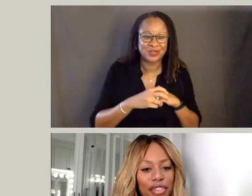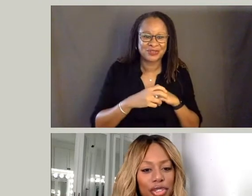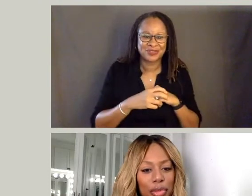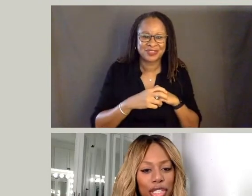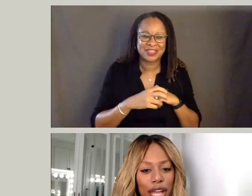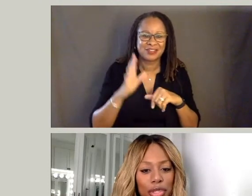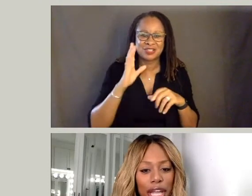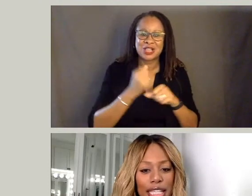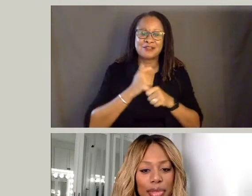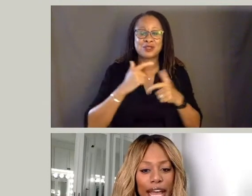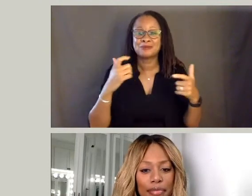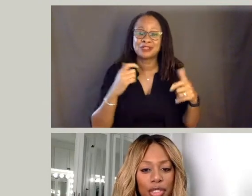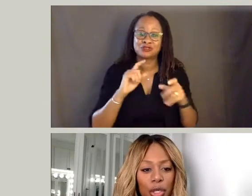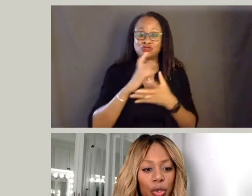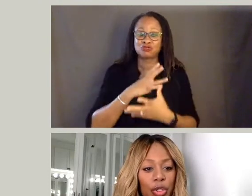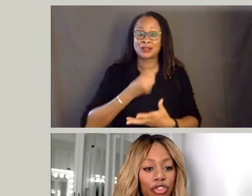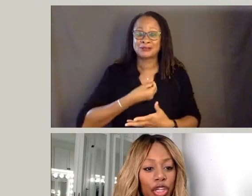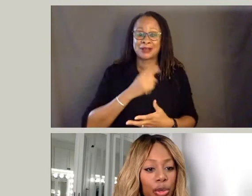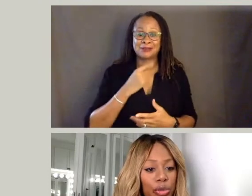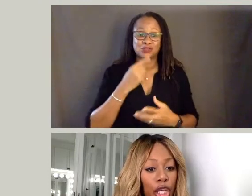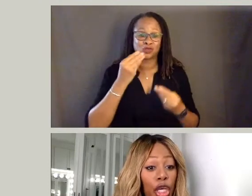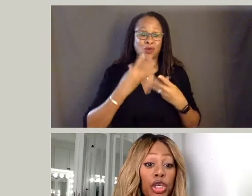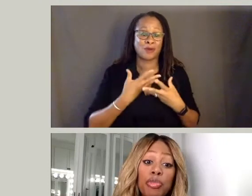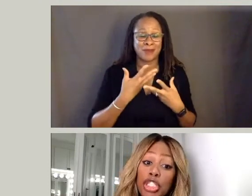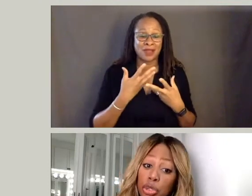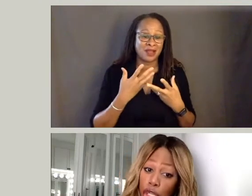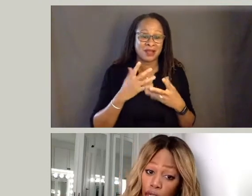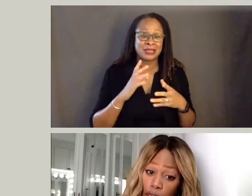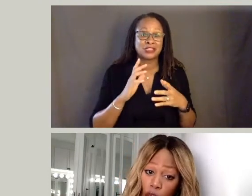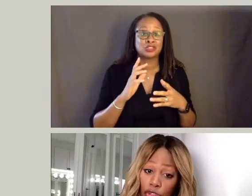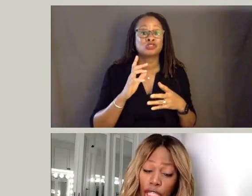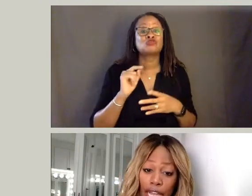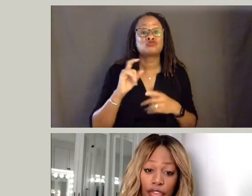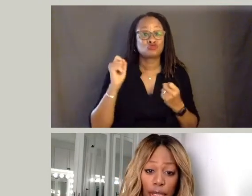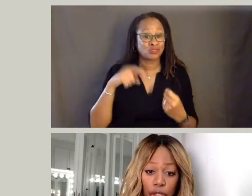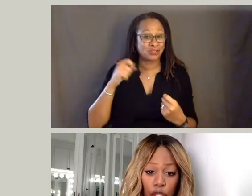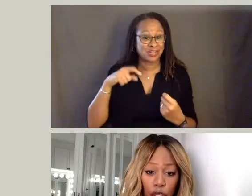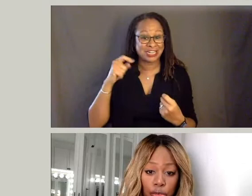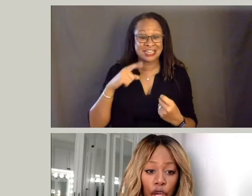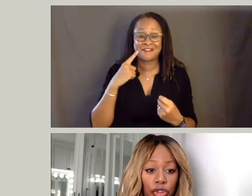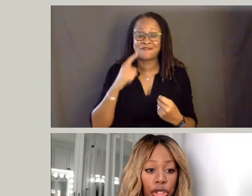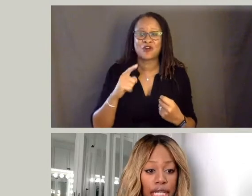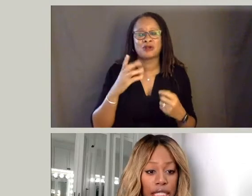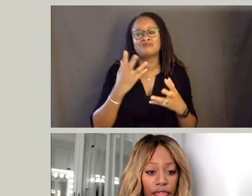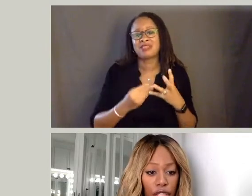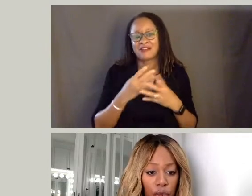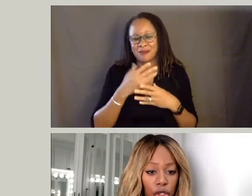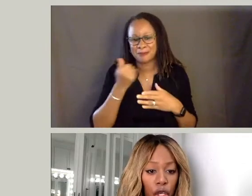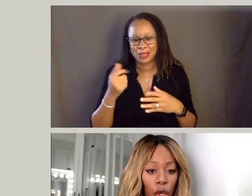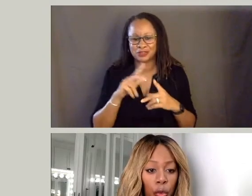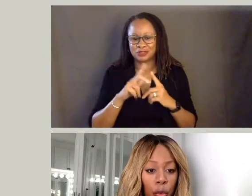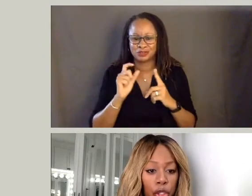Hi, Laverne. Love you so much. I'm trans, but had been told the film could be triggering, for lack of a better term, for trans individuals.